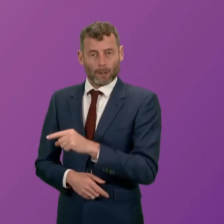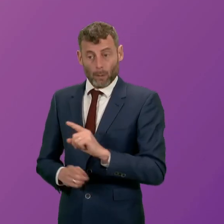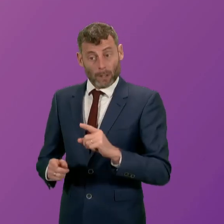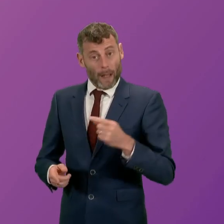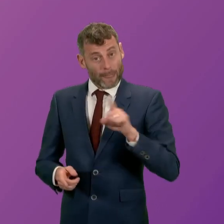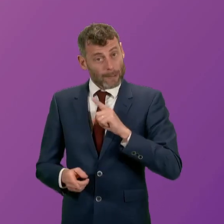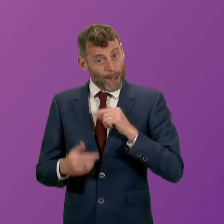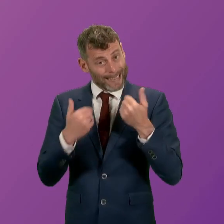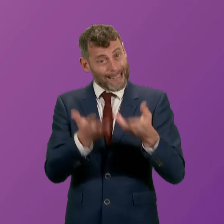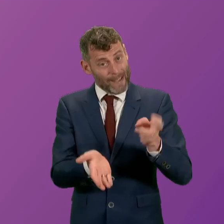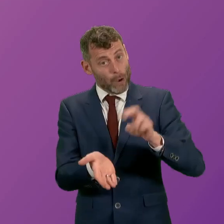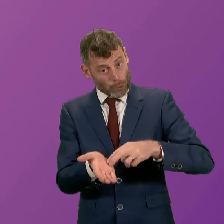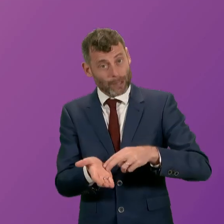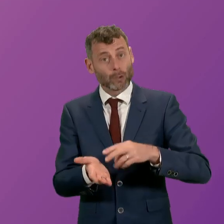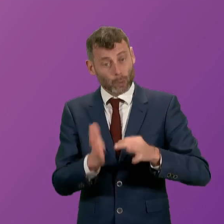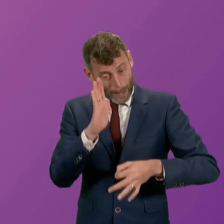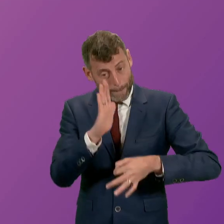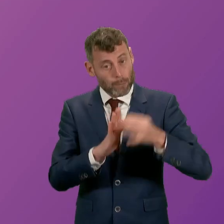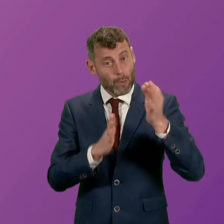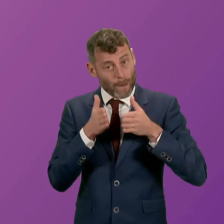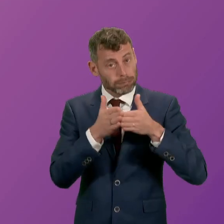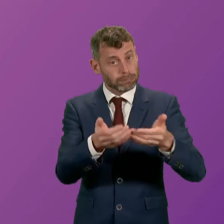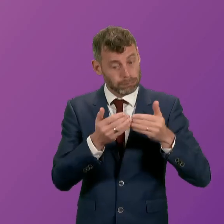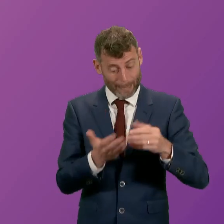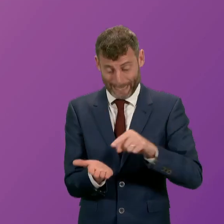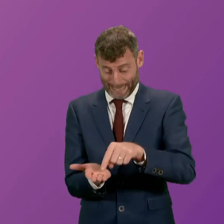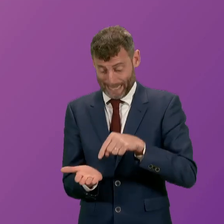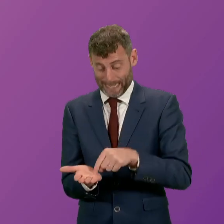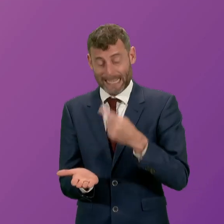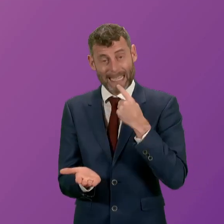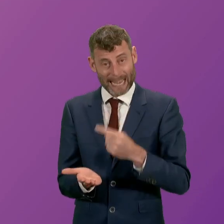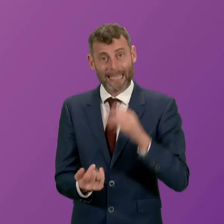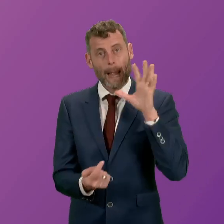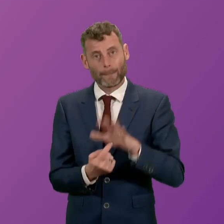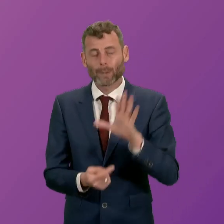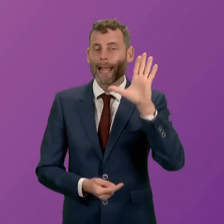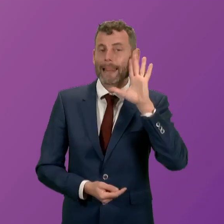One of the key obligations in the contract is the necessity of engaging with communities. There is